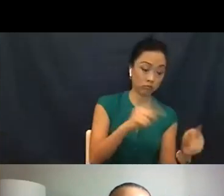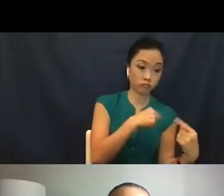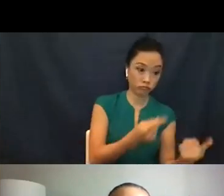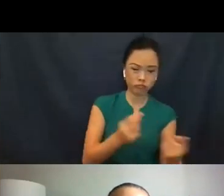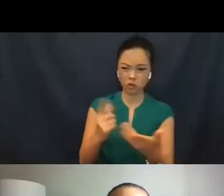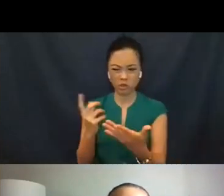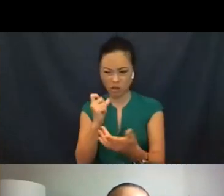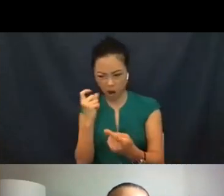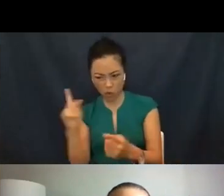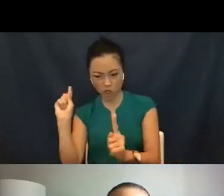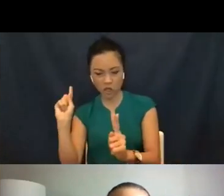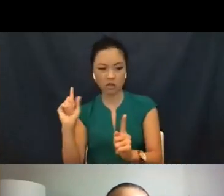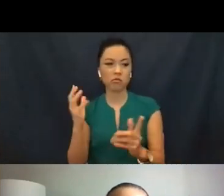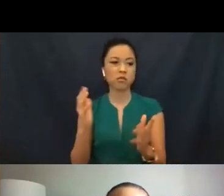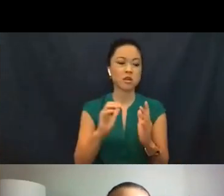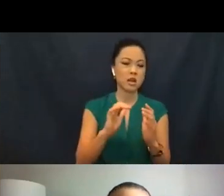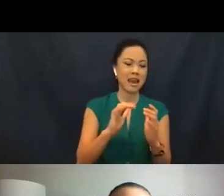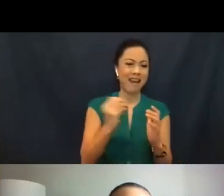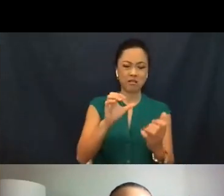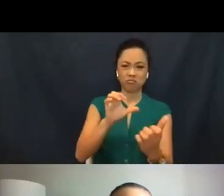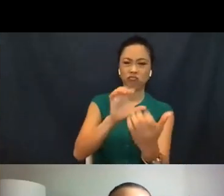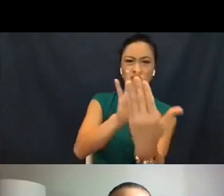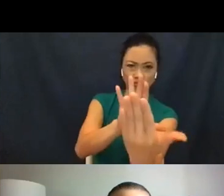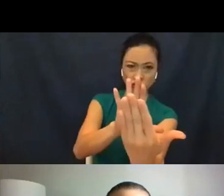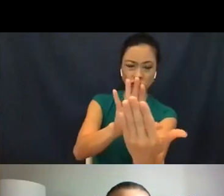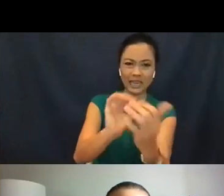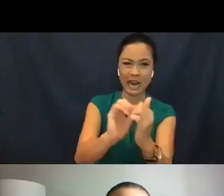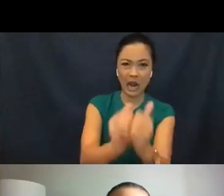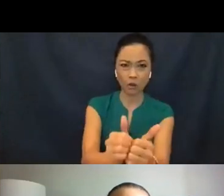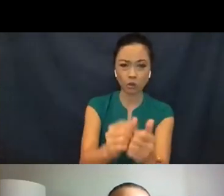if not the same thing, approaching it very differently?